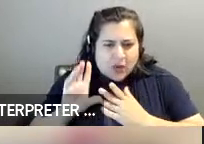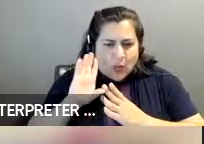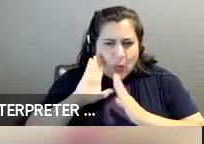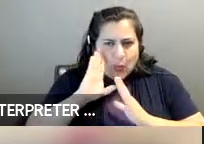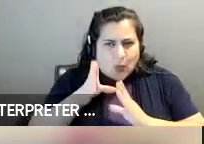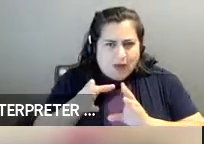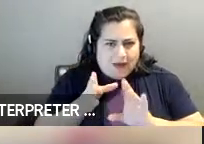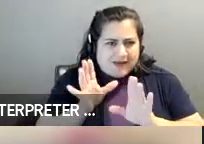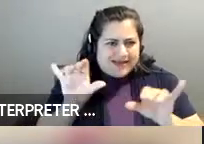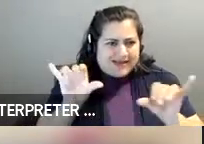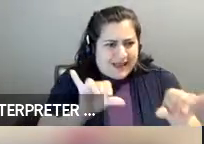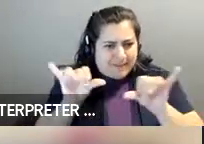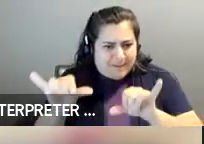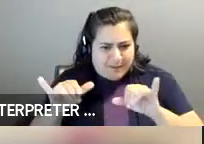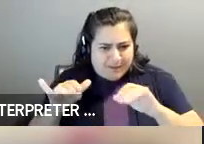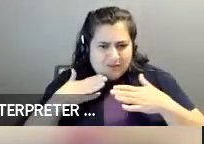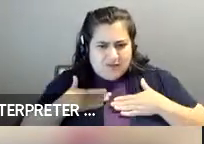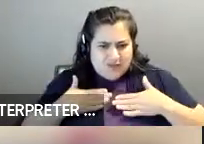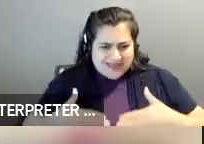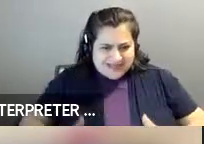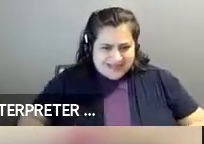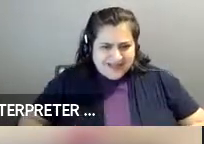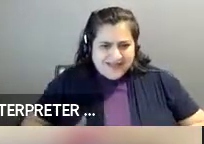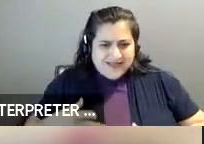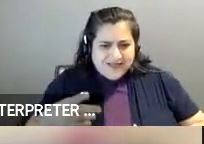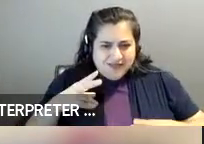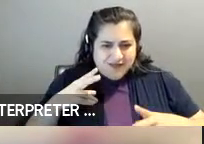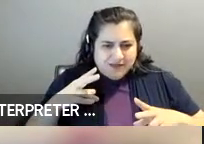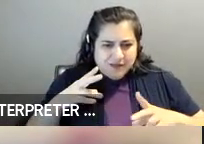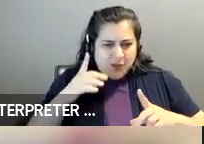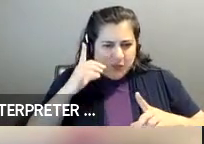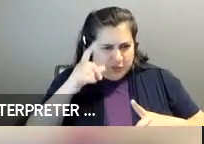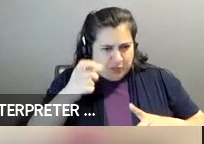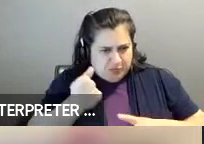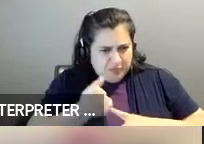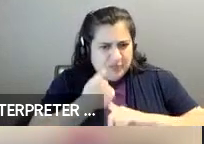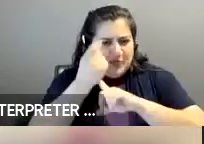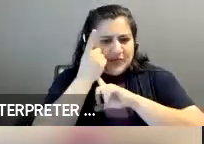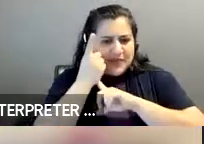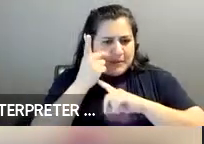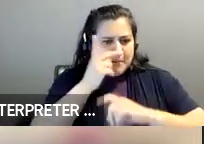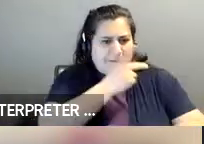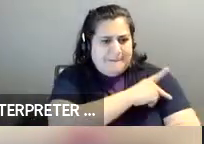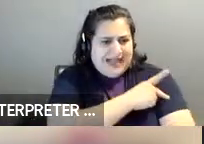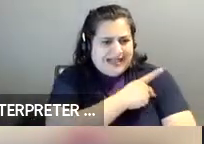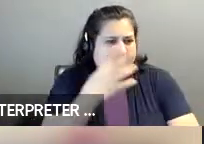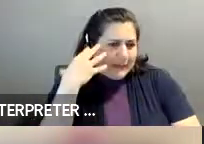that would understand the patient experience when physically transferring between various